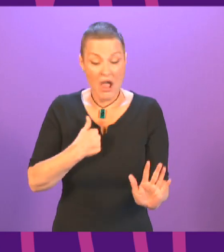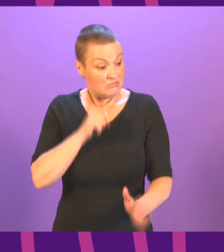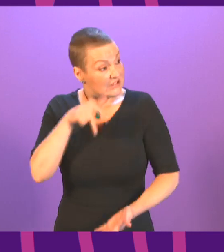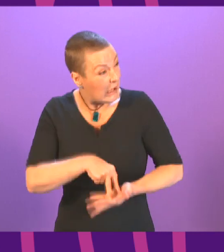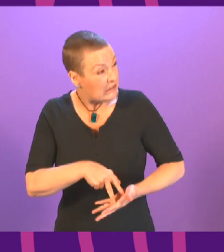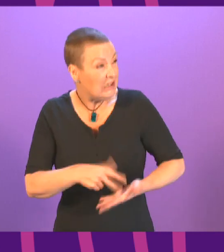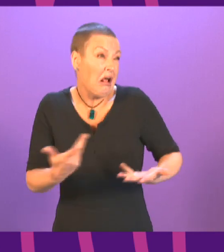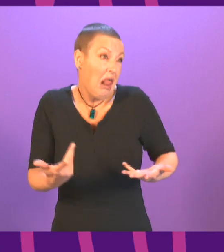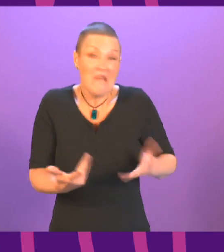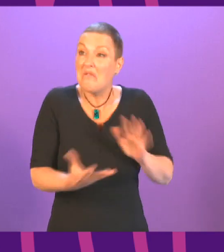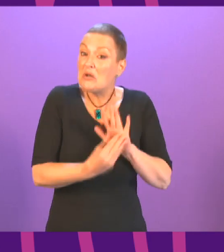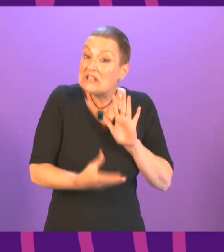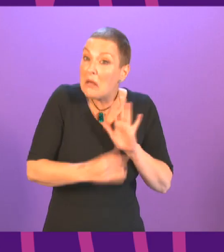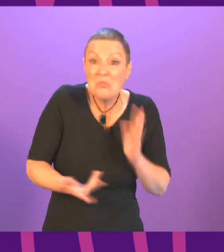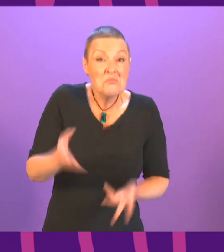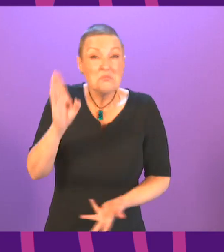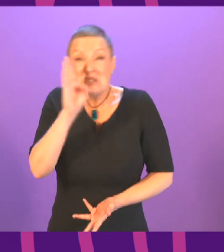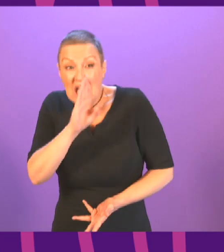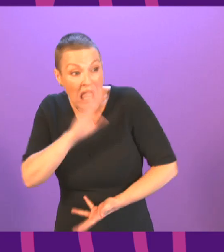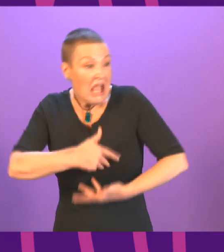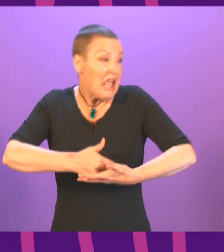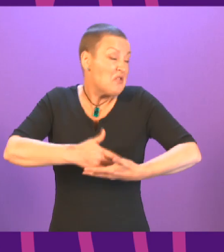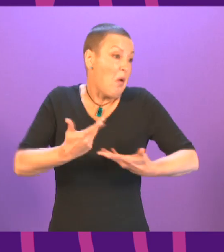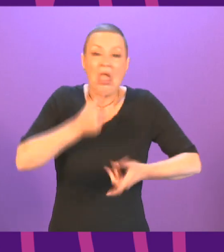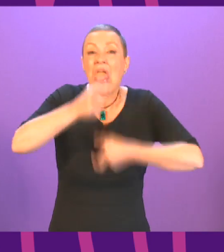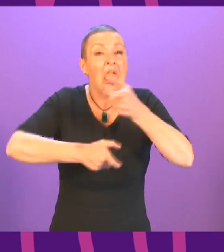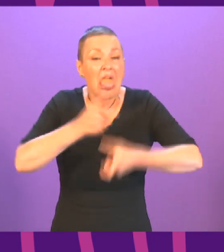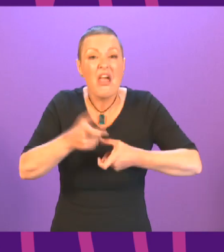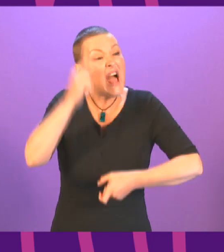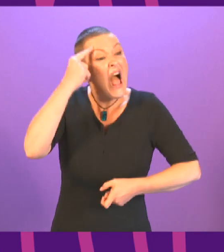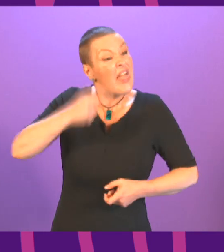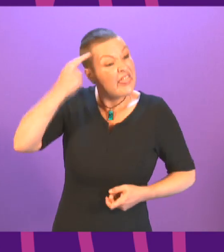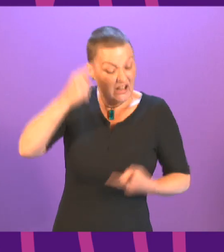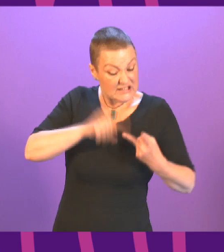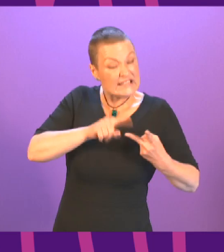here and pretend to anybody in our NHS or across the country generally that the second